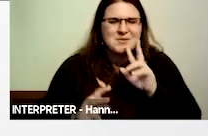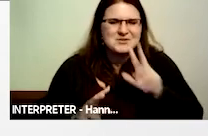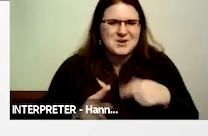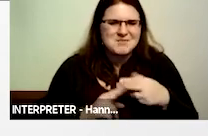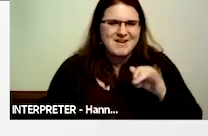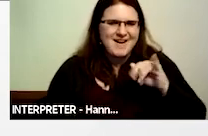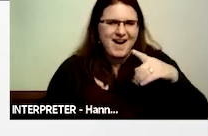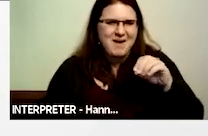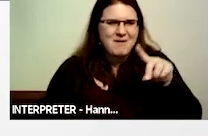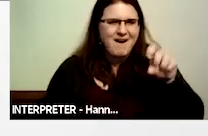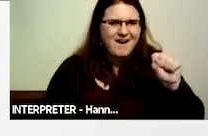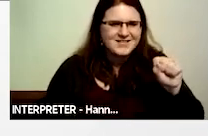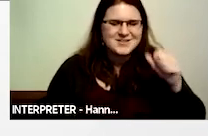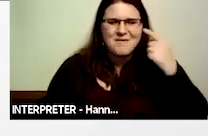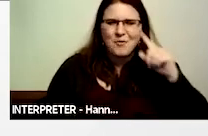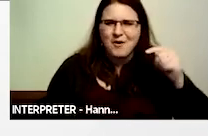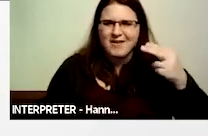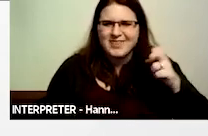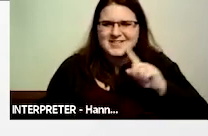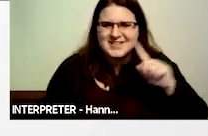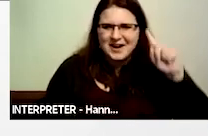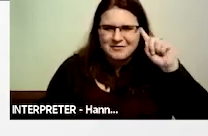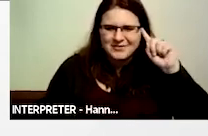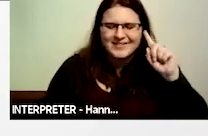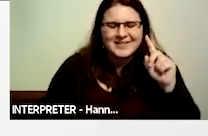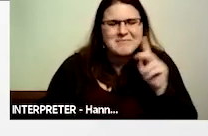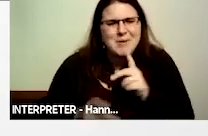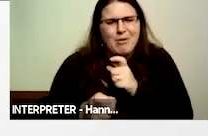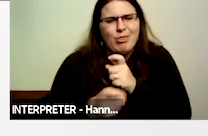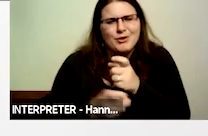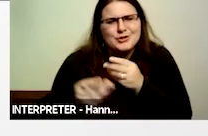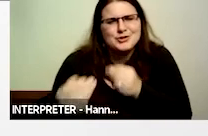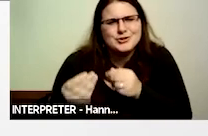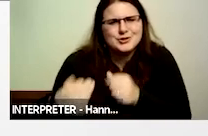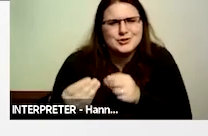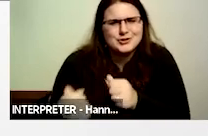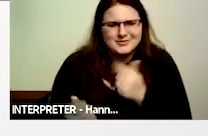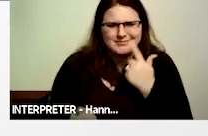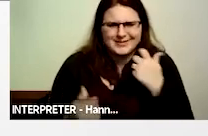Ben Woelk: It got the name, the term that was coined. But by the same token, we had the women